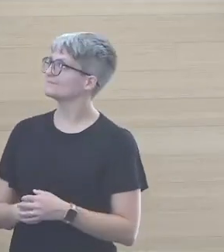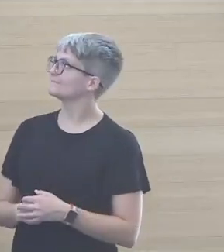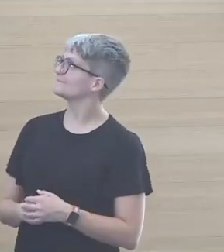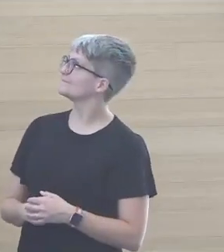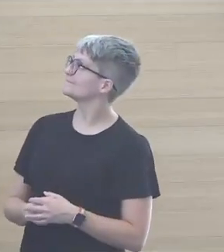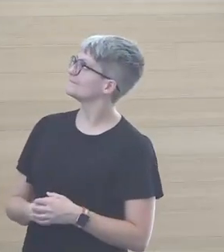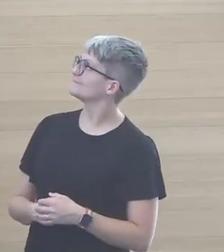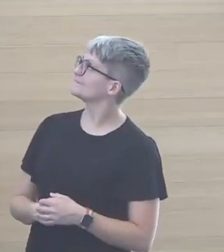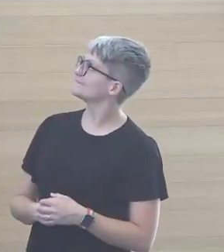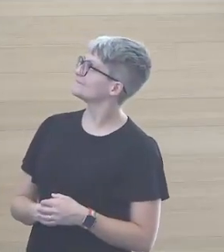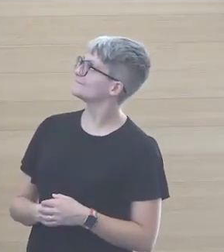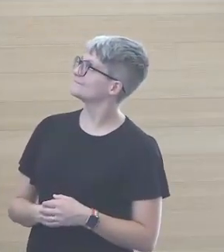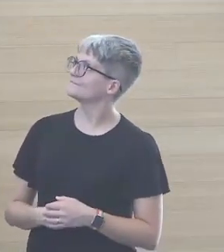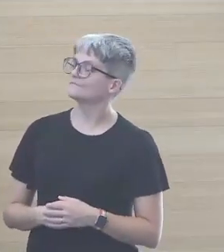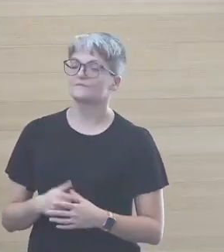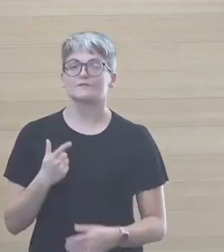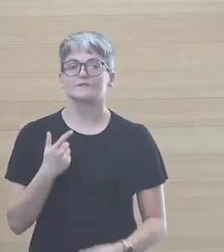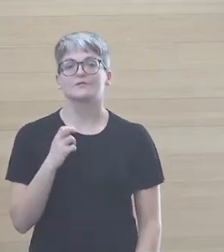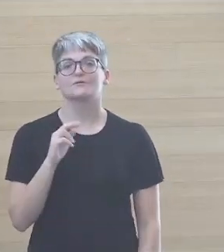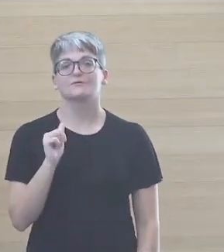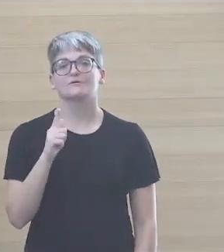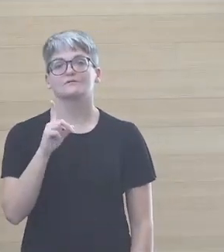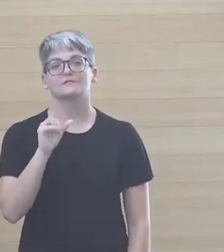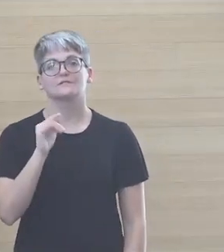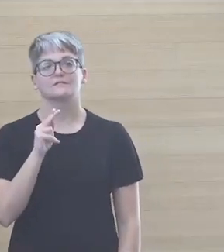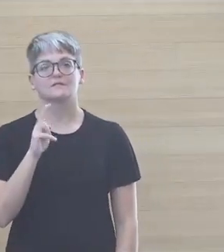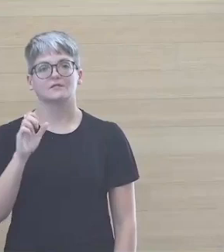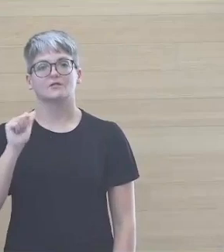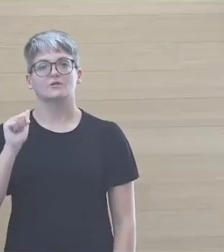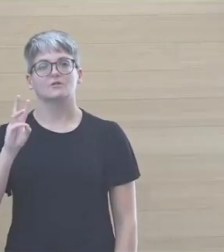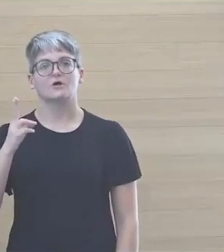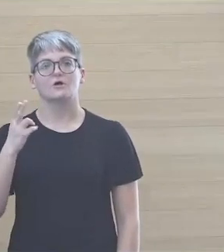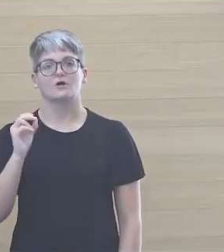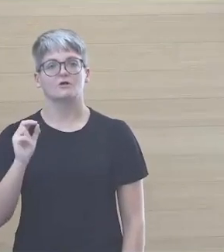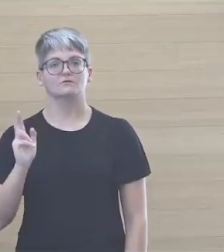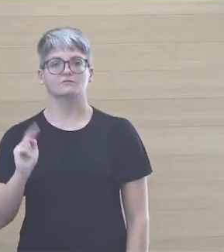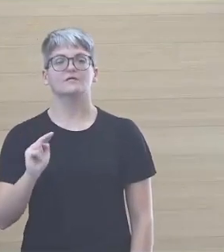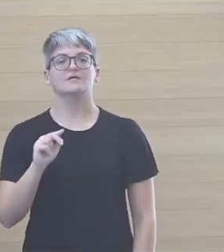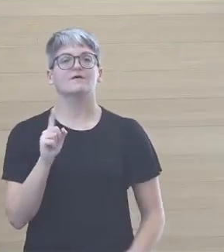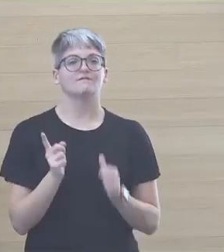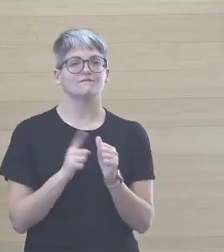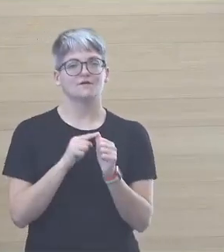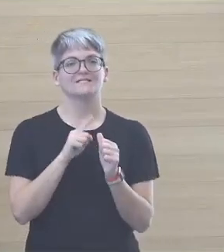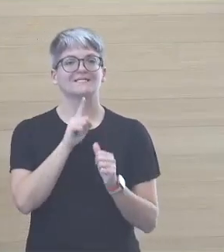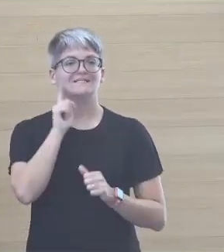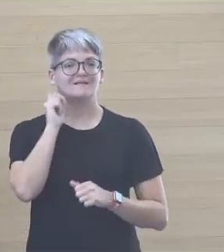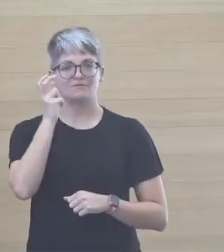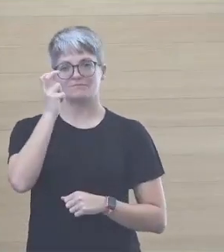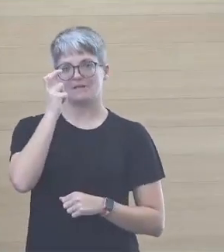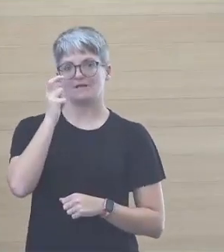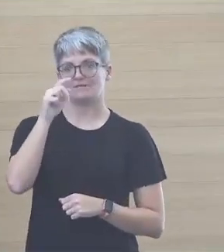Geraldine Lawhorn, she was the first Deaf Blind African American to graduate college.